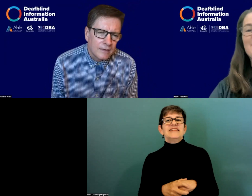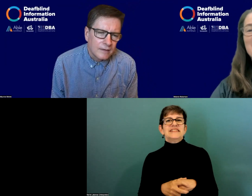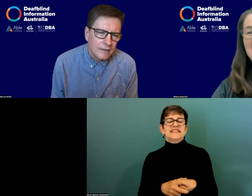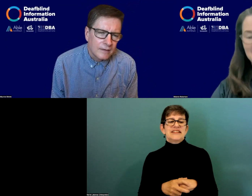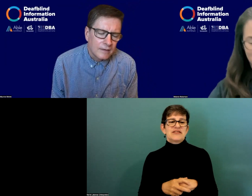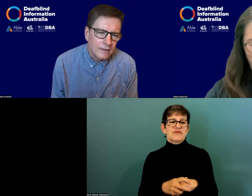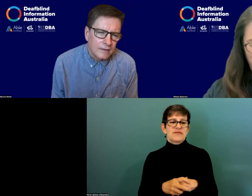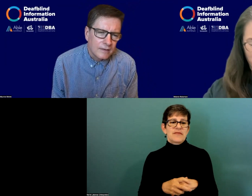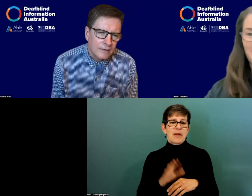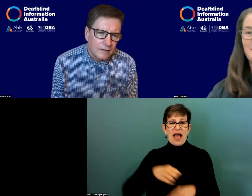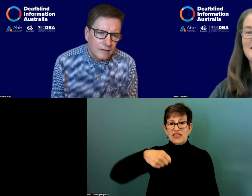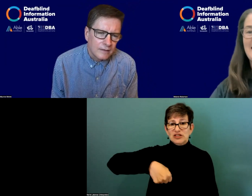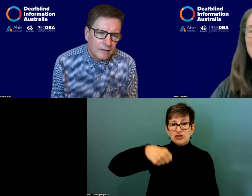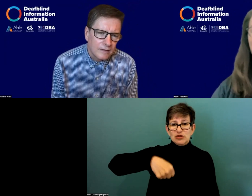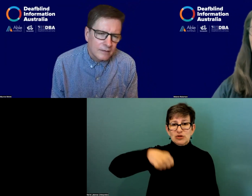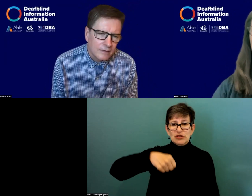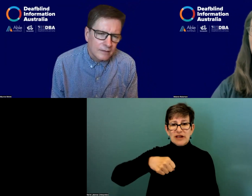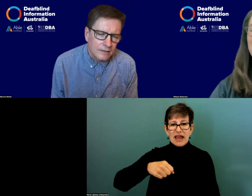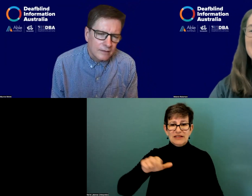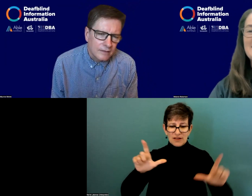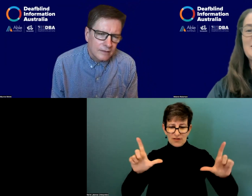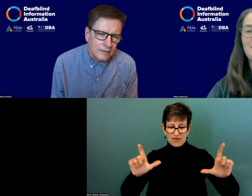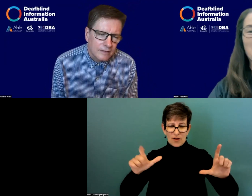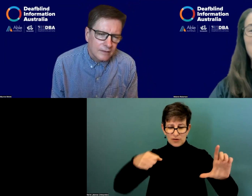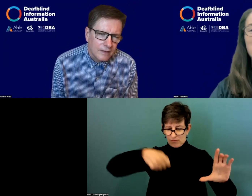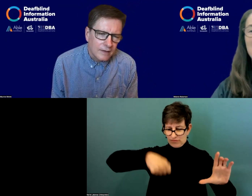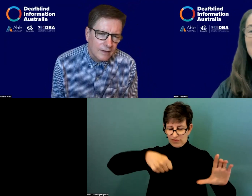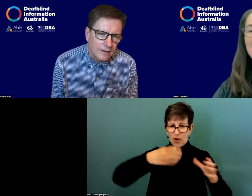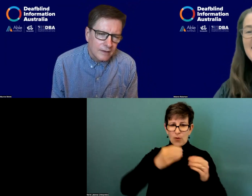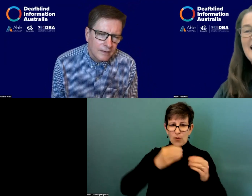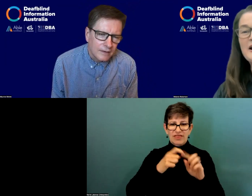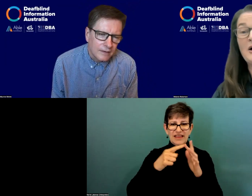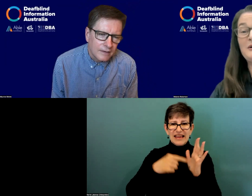That suitcase with all the technical, digital equipment in it,